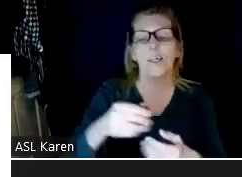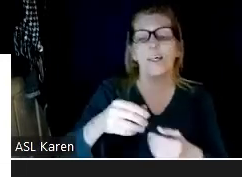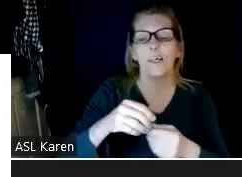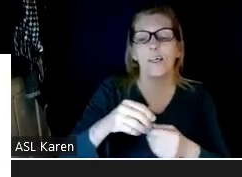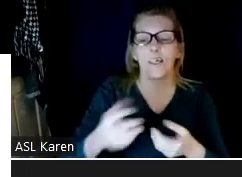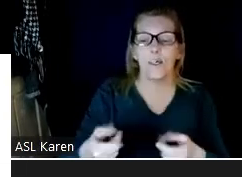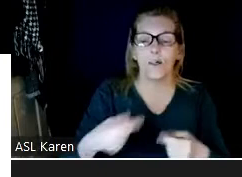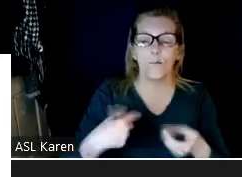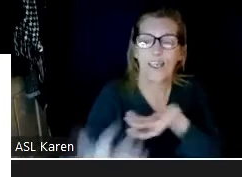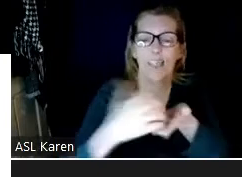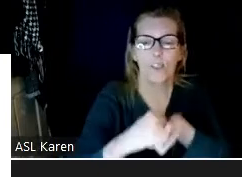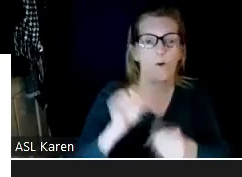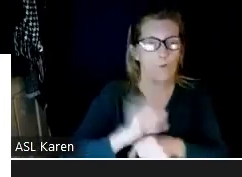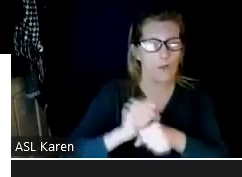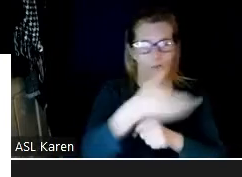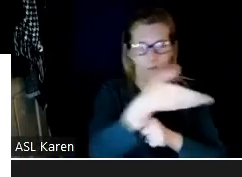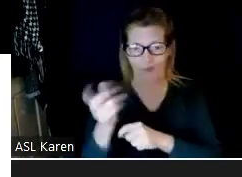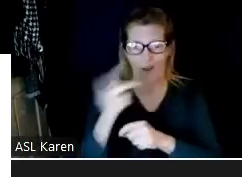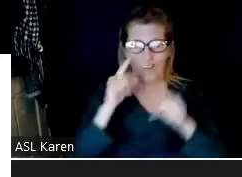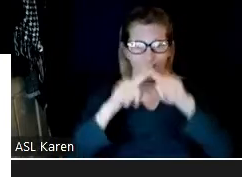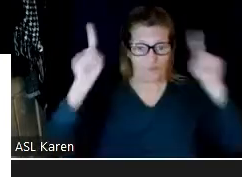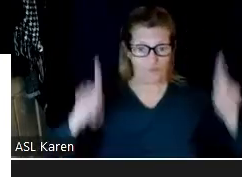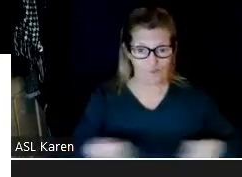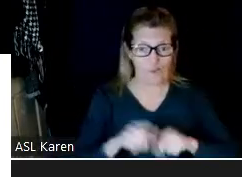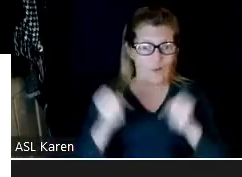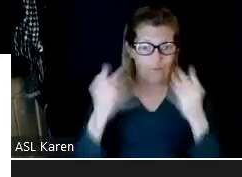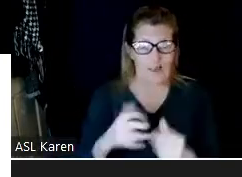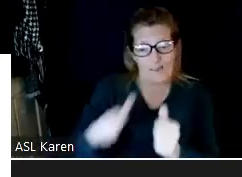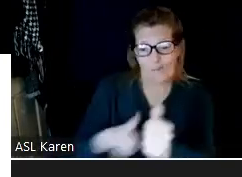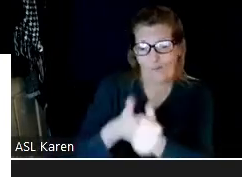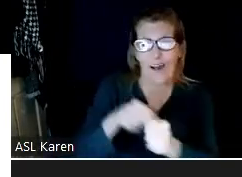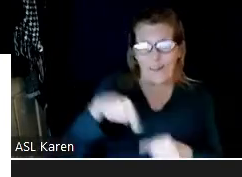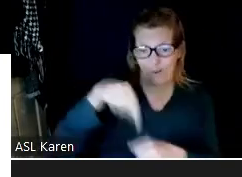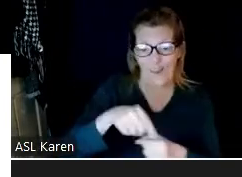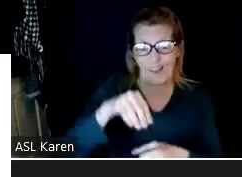15:09:33 And there's a lot of people behind the scenes helping with this work, but kind